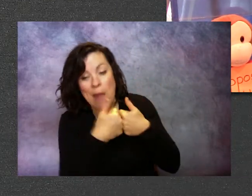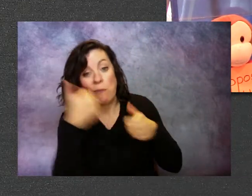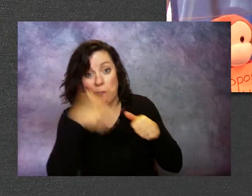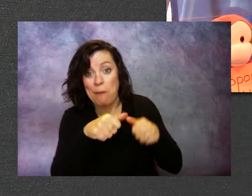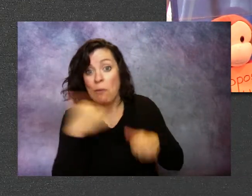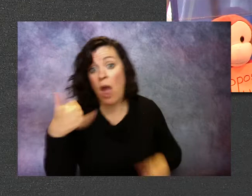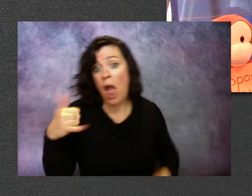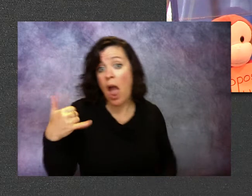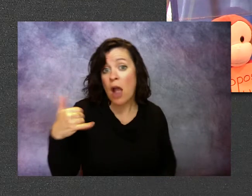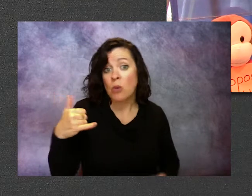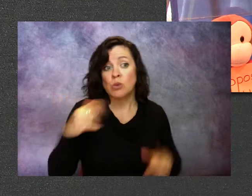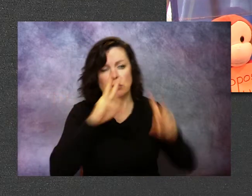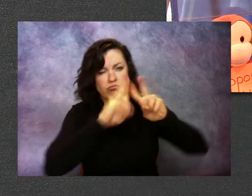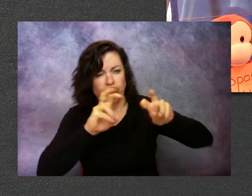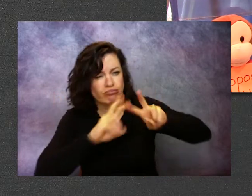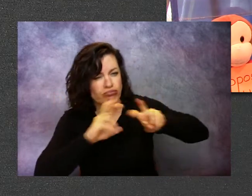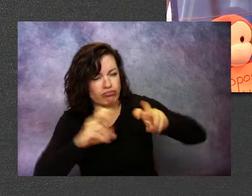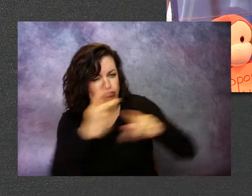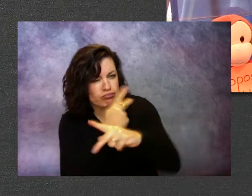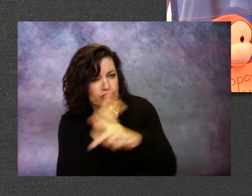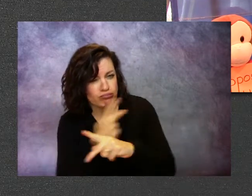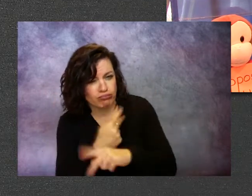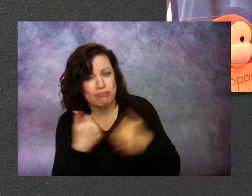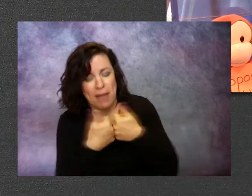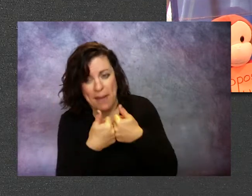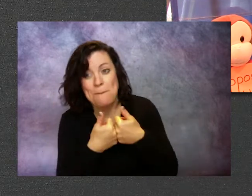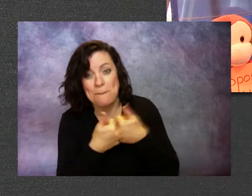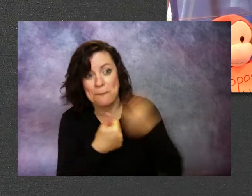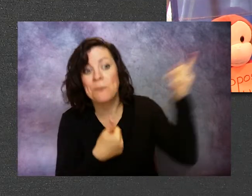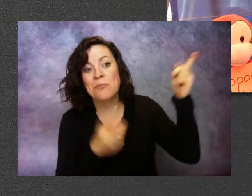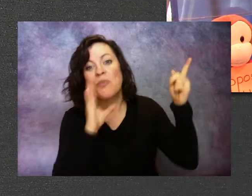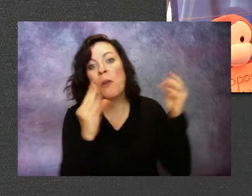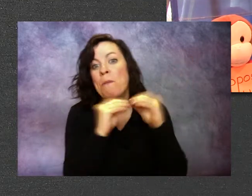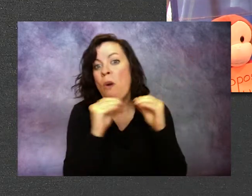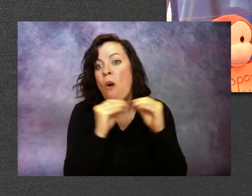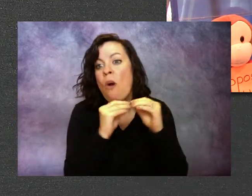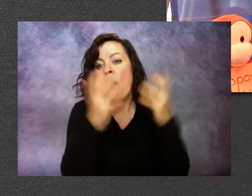So, we already have some of them filled in. Let's see if you remember the ones we've done so far.